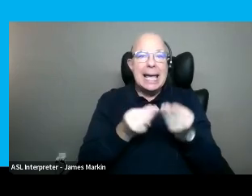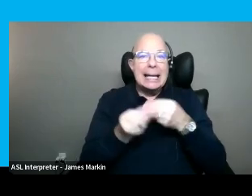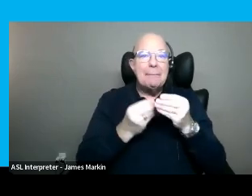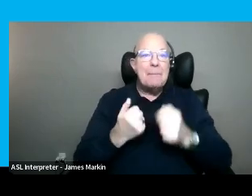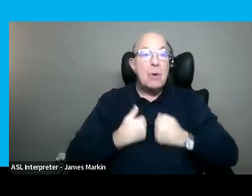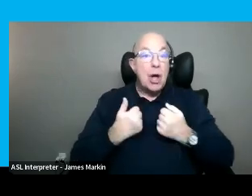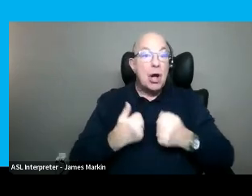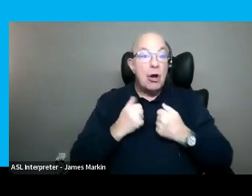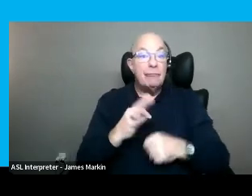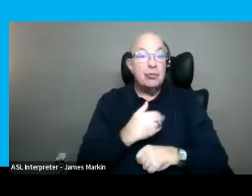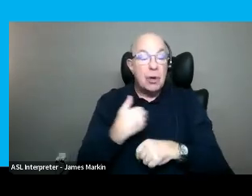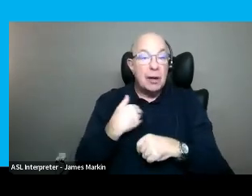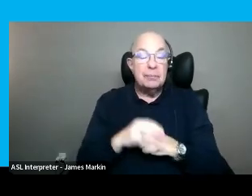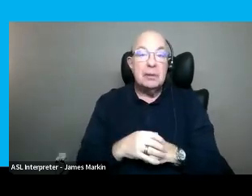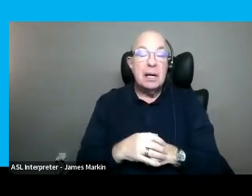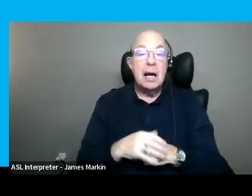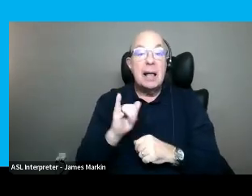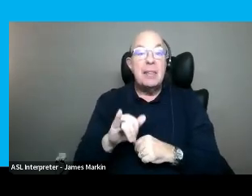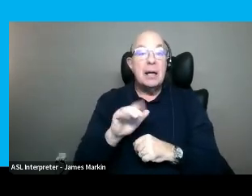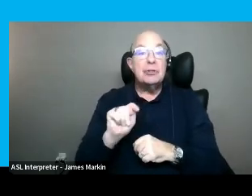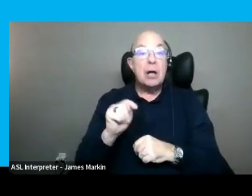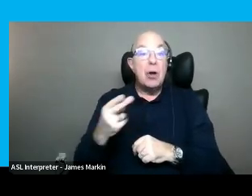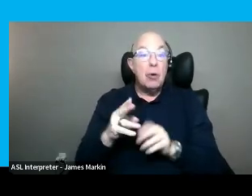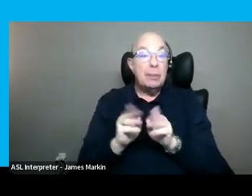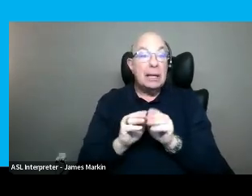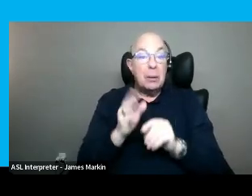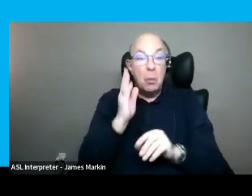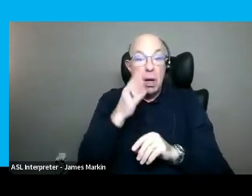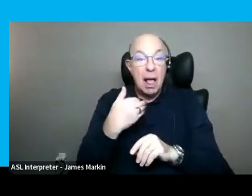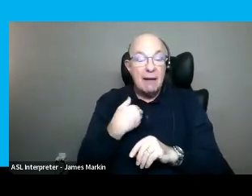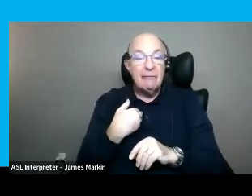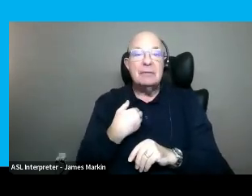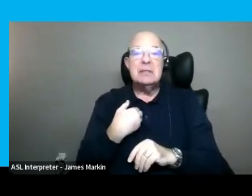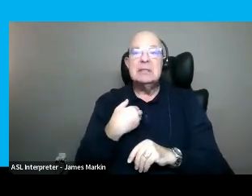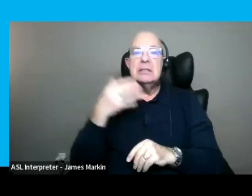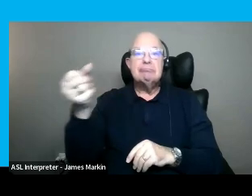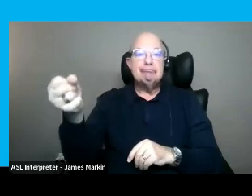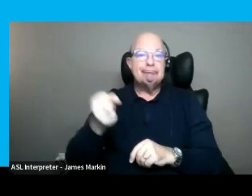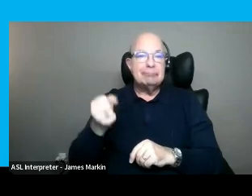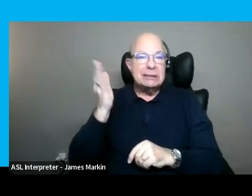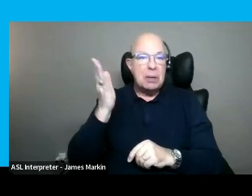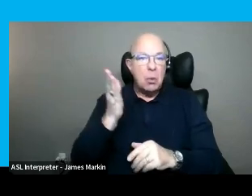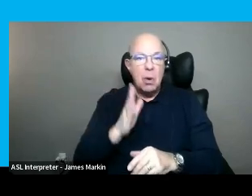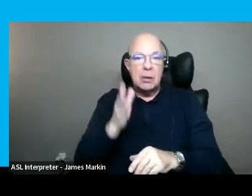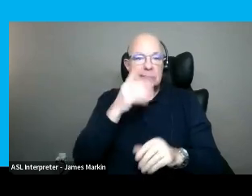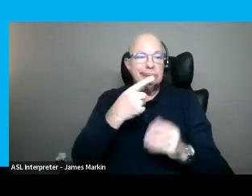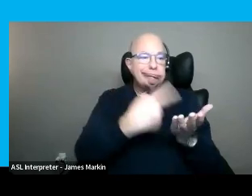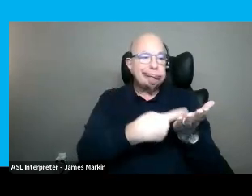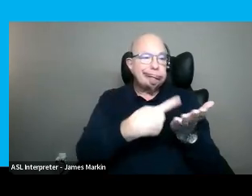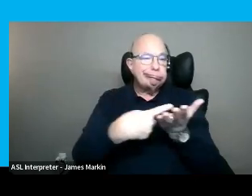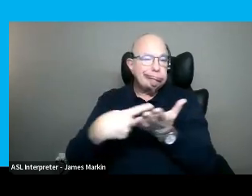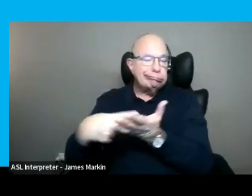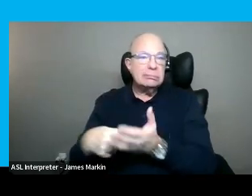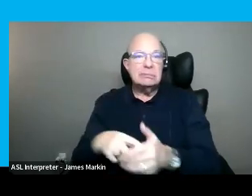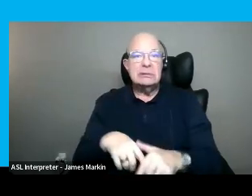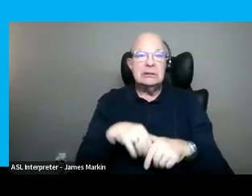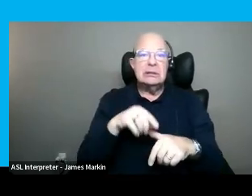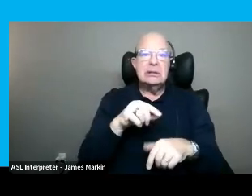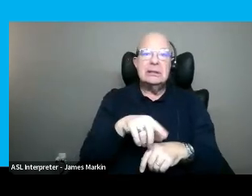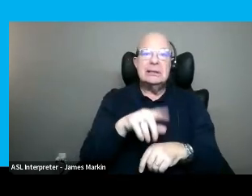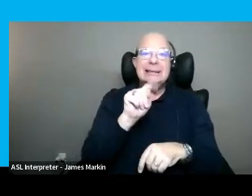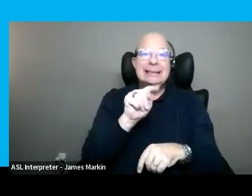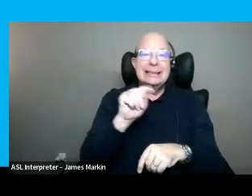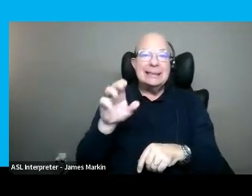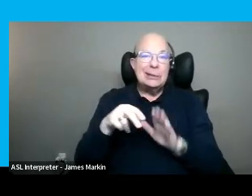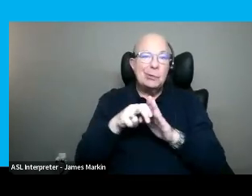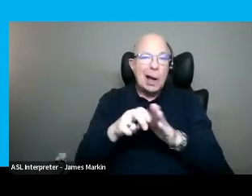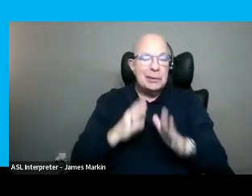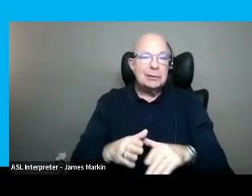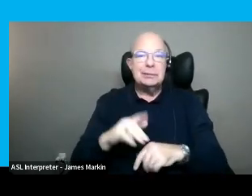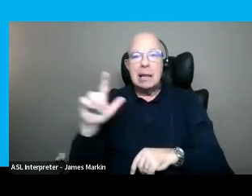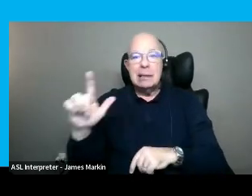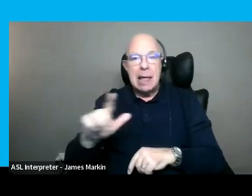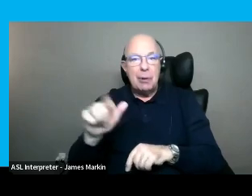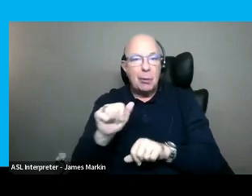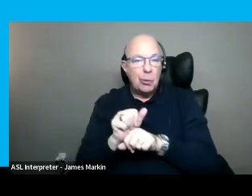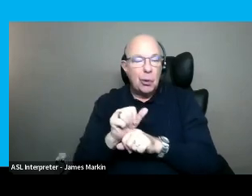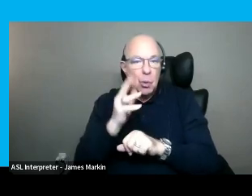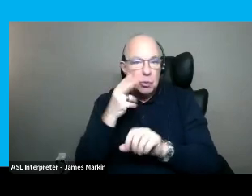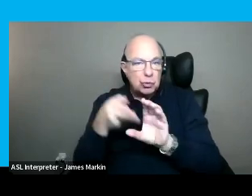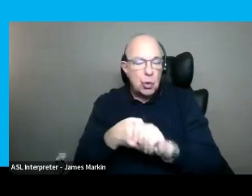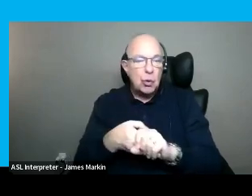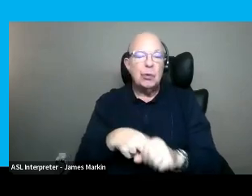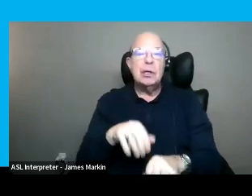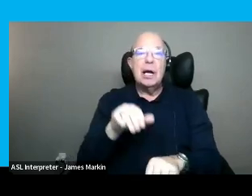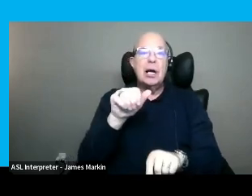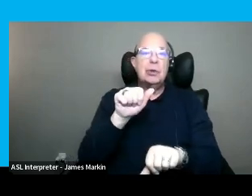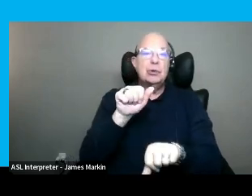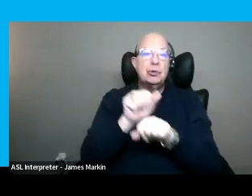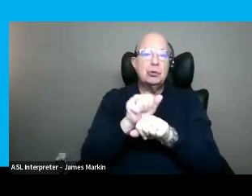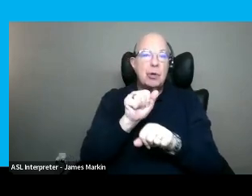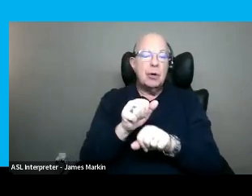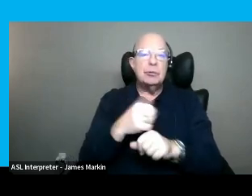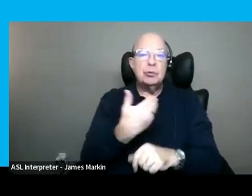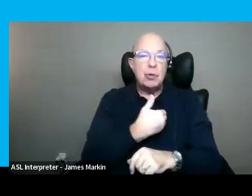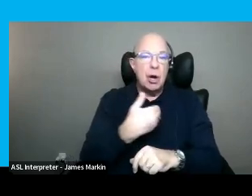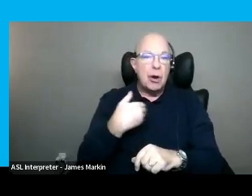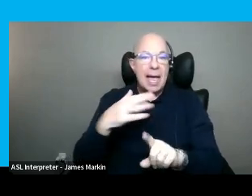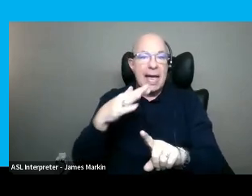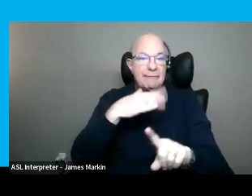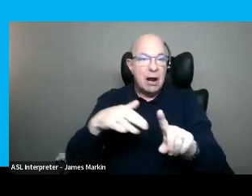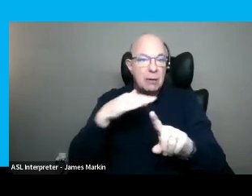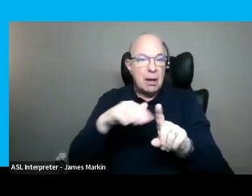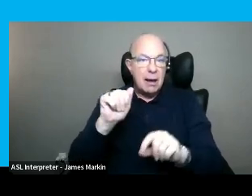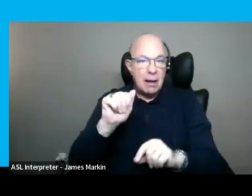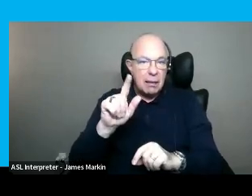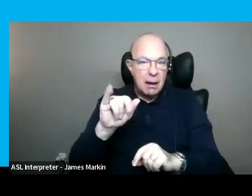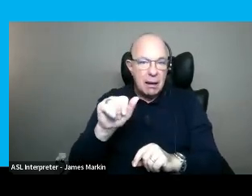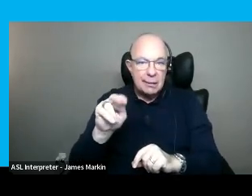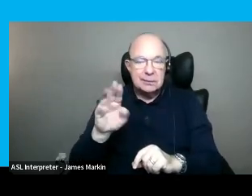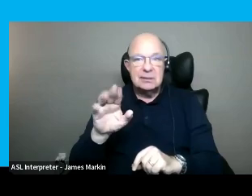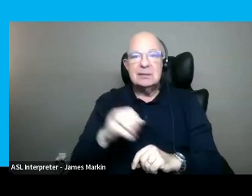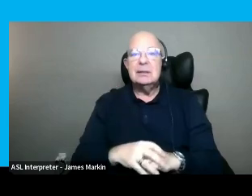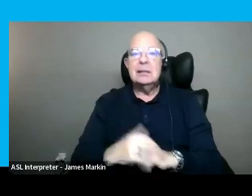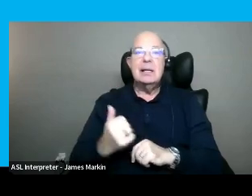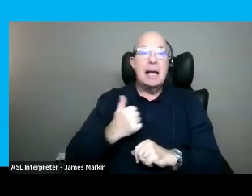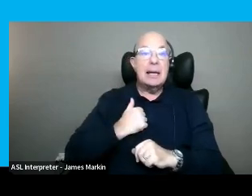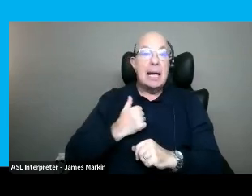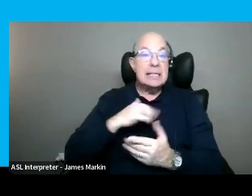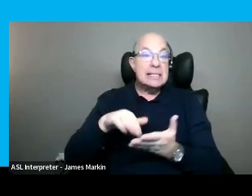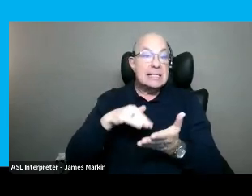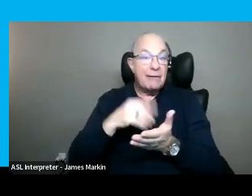Melissa Wong (she/her), SPT: At our budget town hall, we'll also have, speakers that will touch on other topics, such as, TGC riders, we'll have some library workers joining us, the Toronto Environmental Alliance, as well as the Canadian center for Housing Rights.